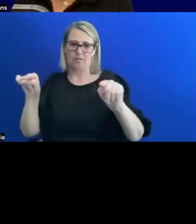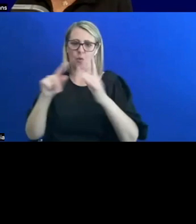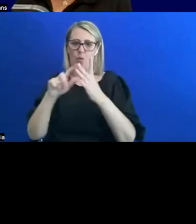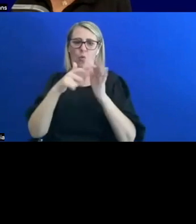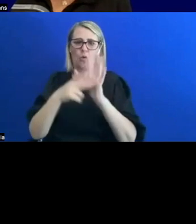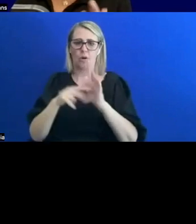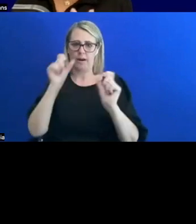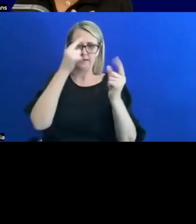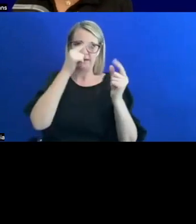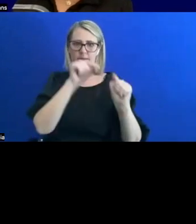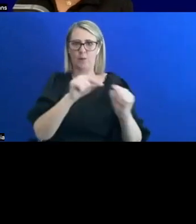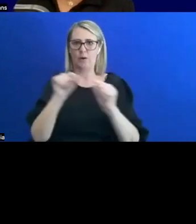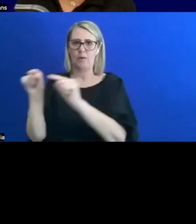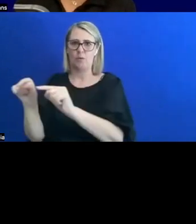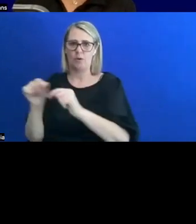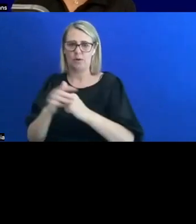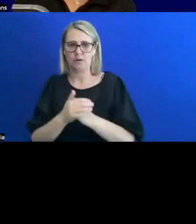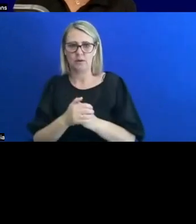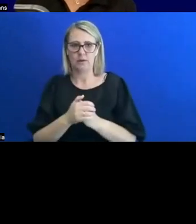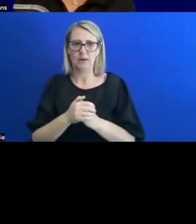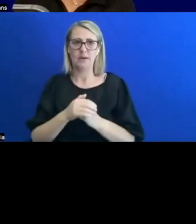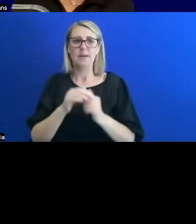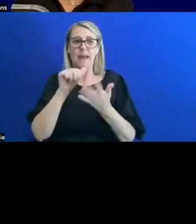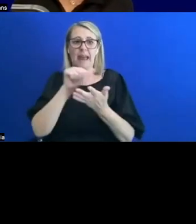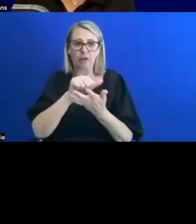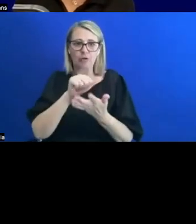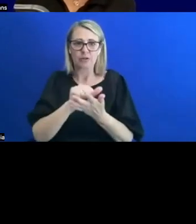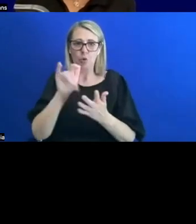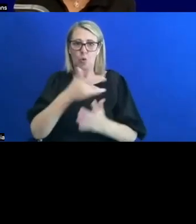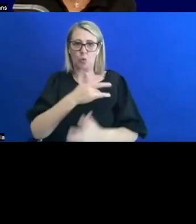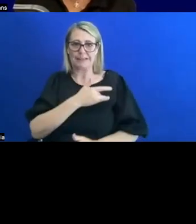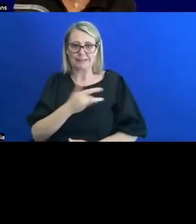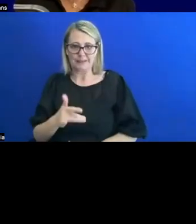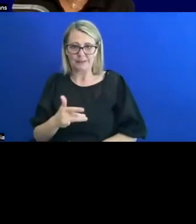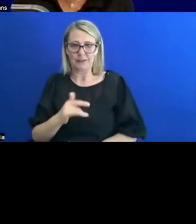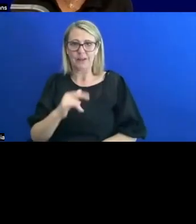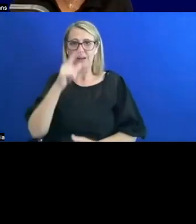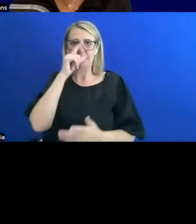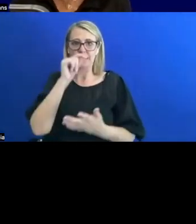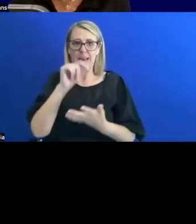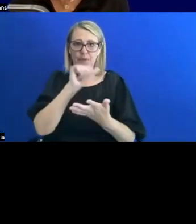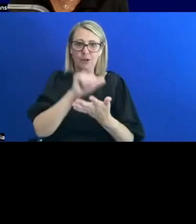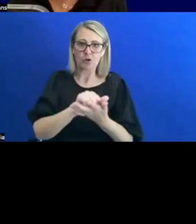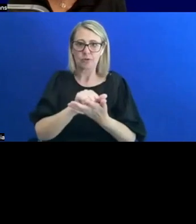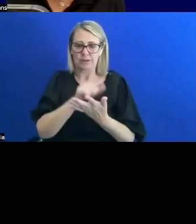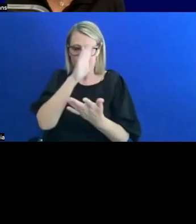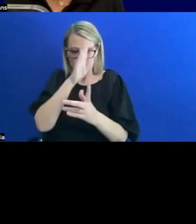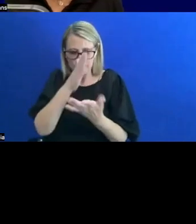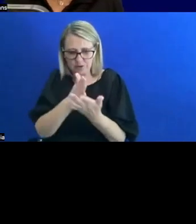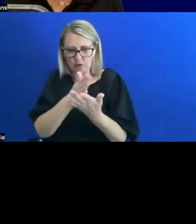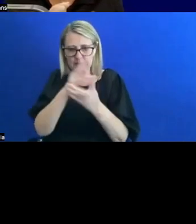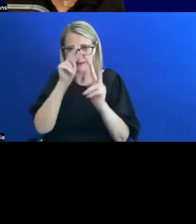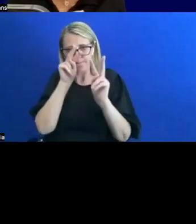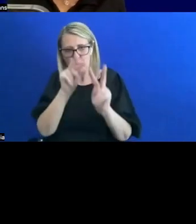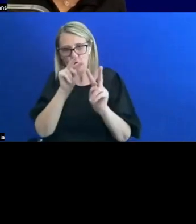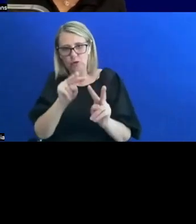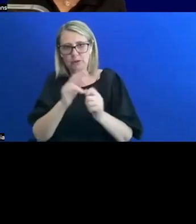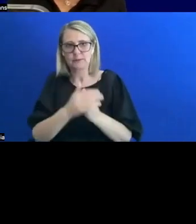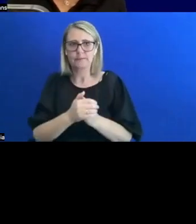Accuracy or sensitivity can be correct and precise monitoring and Self-reporting,